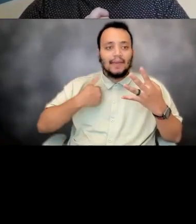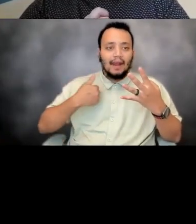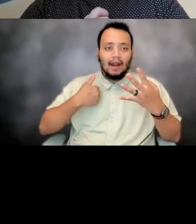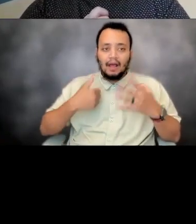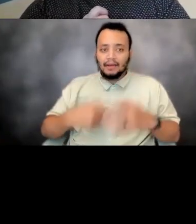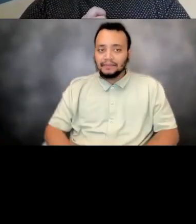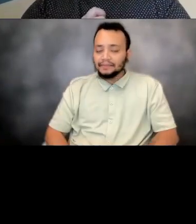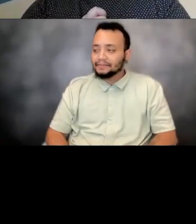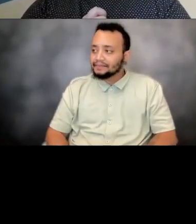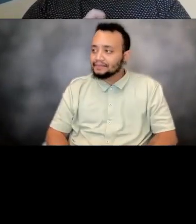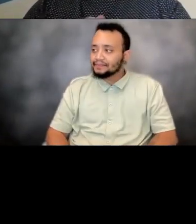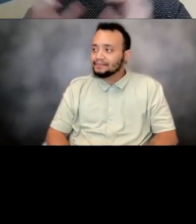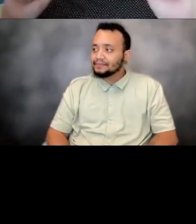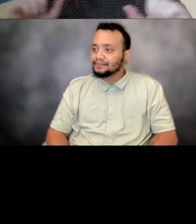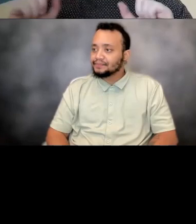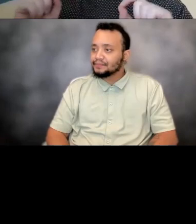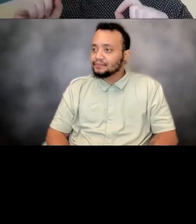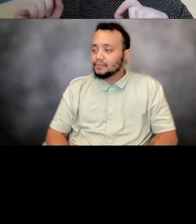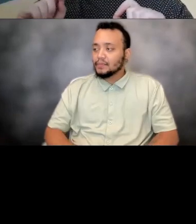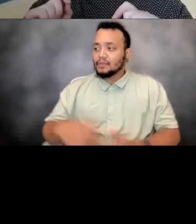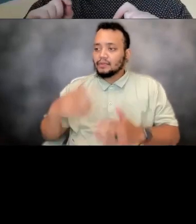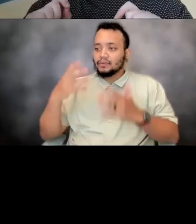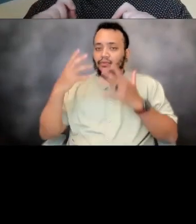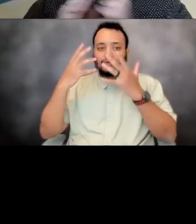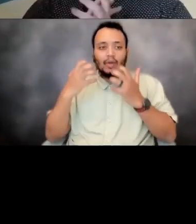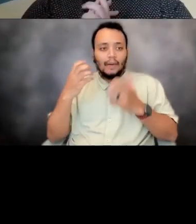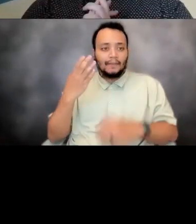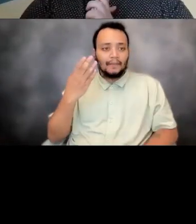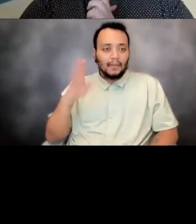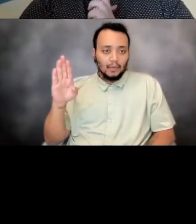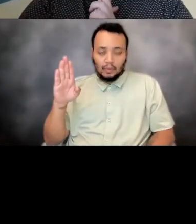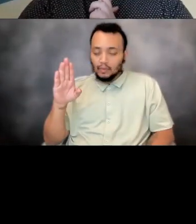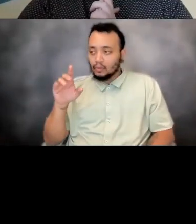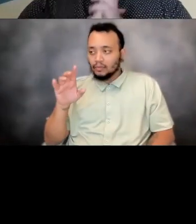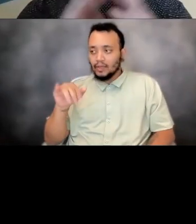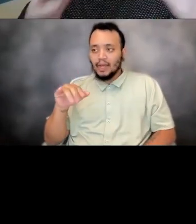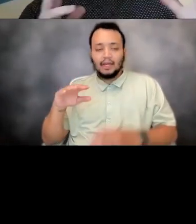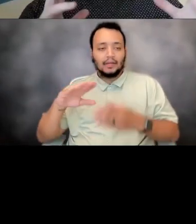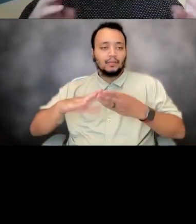And the darker blue color shows more people